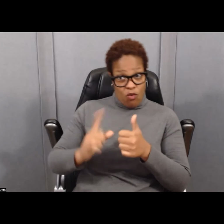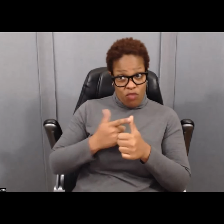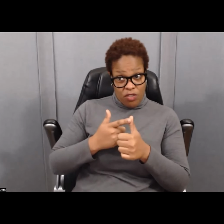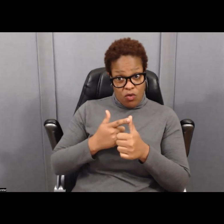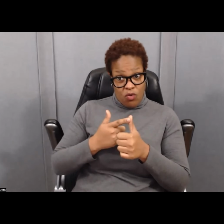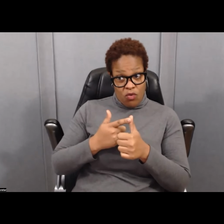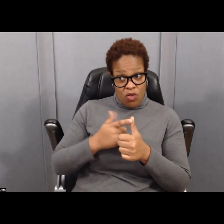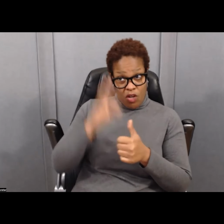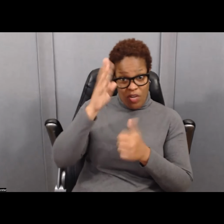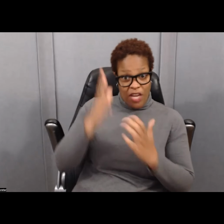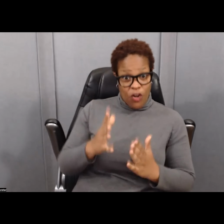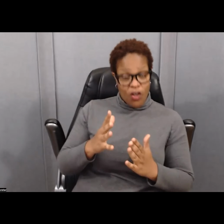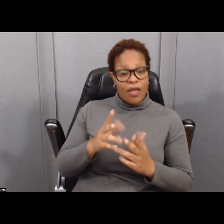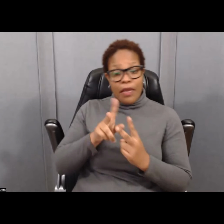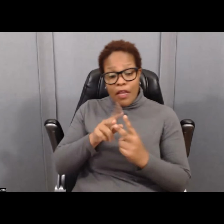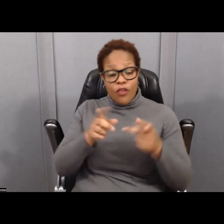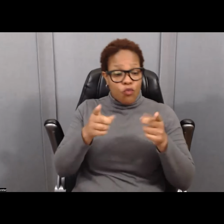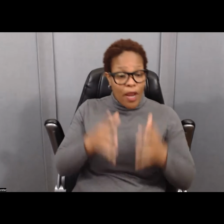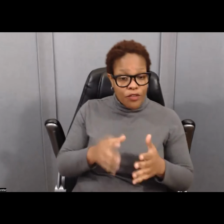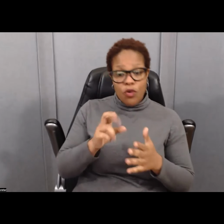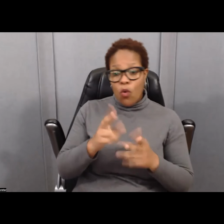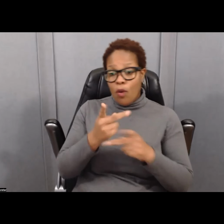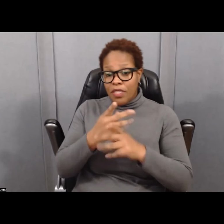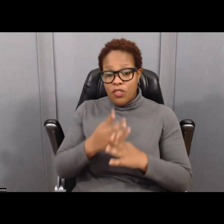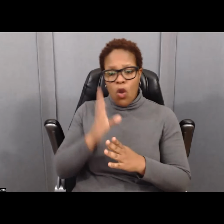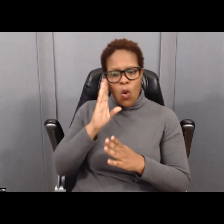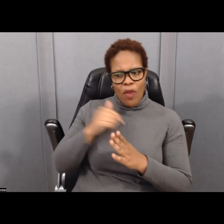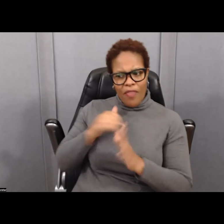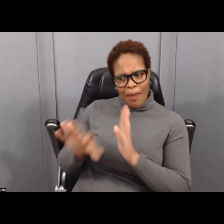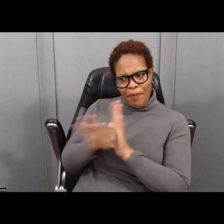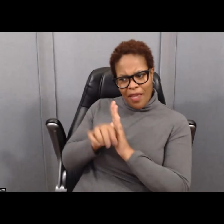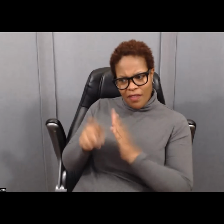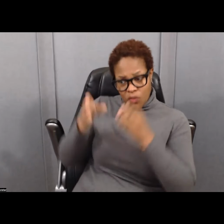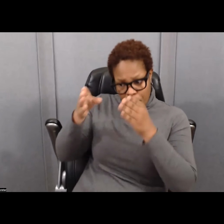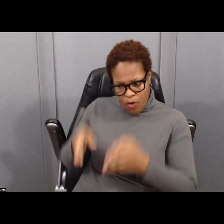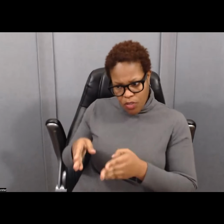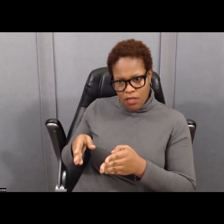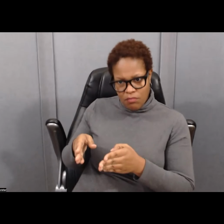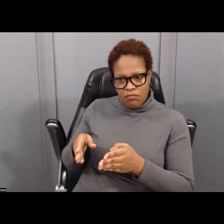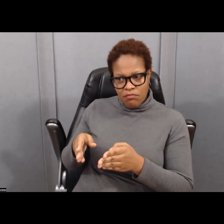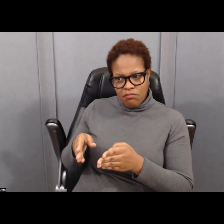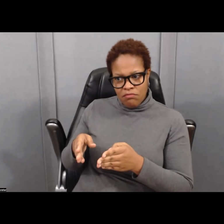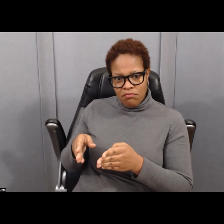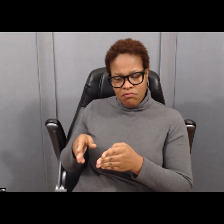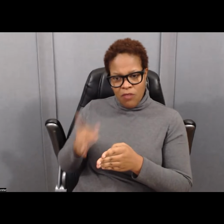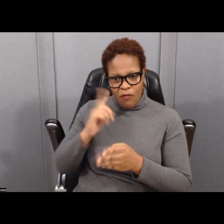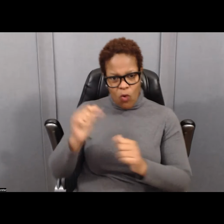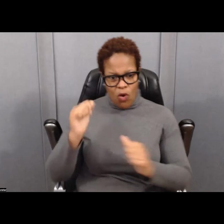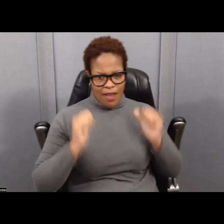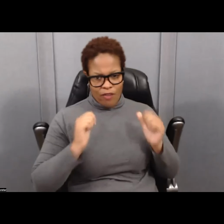Whether that be the director, whether that be producers, would that person actually be casted? So here's an example,